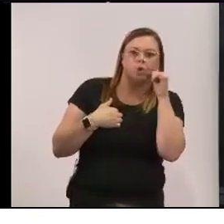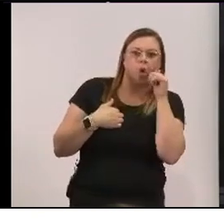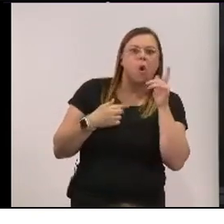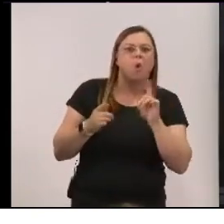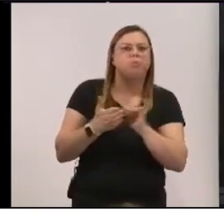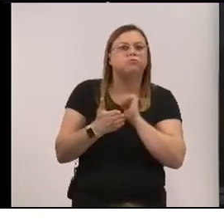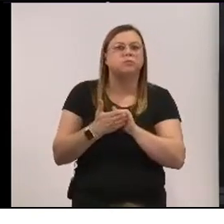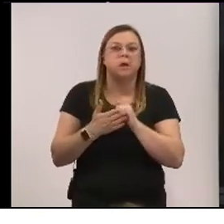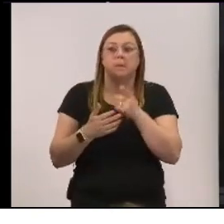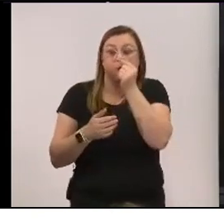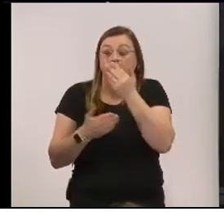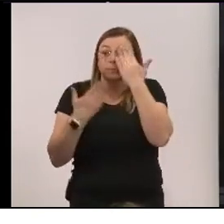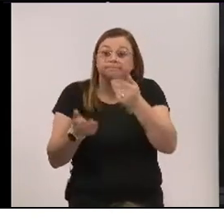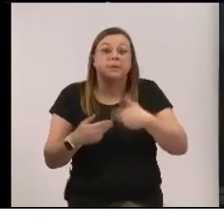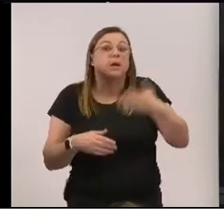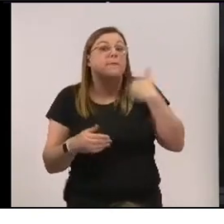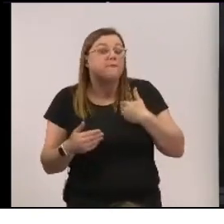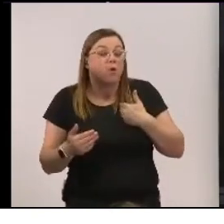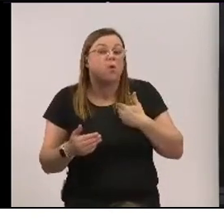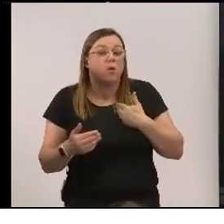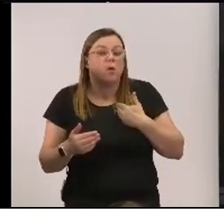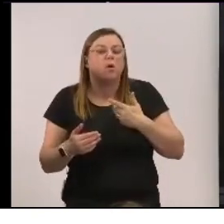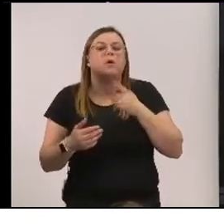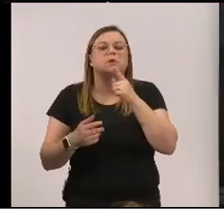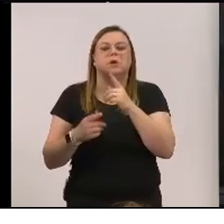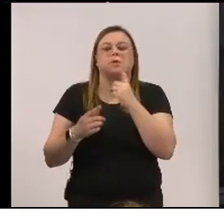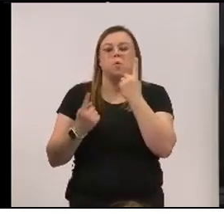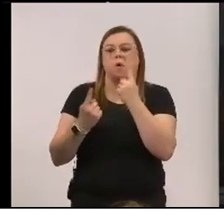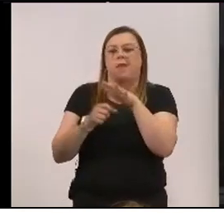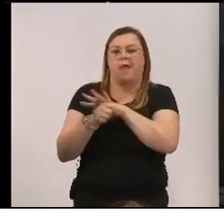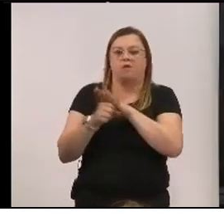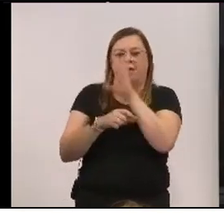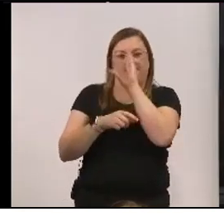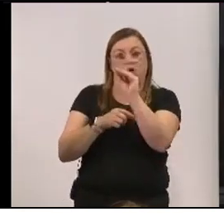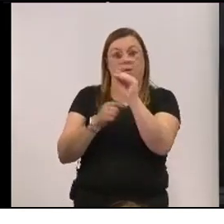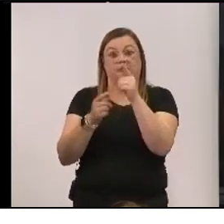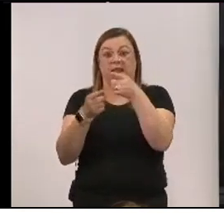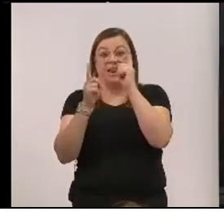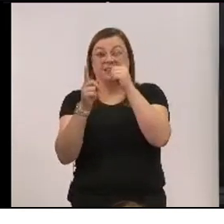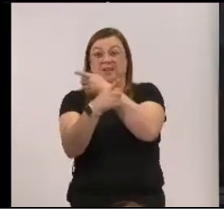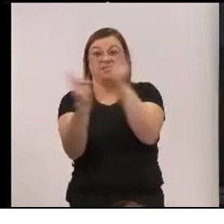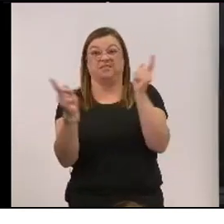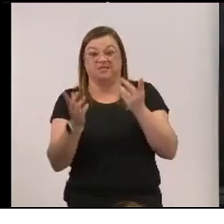So that's one area, of course, in forming leadership, we have to, you know, lead it.